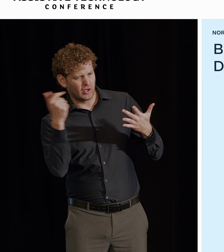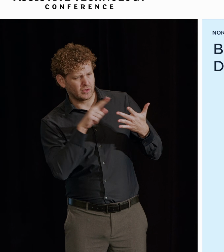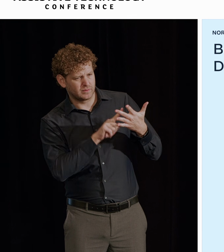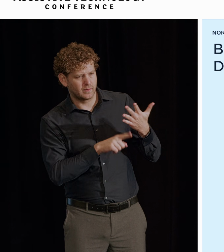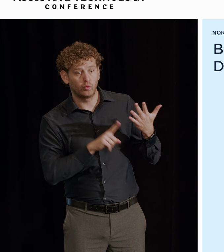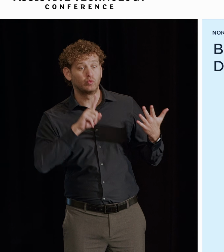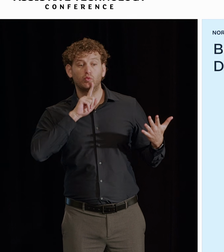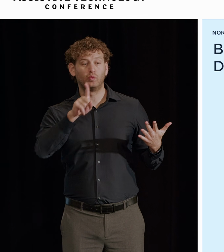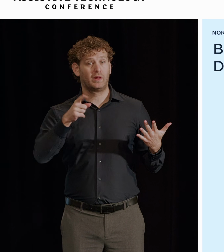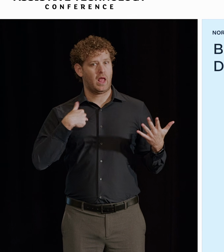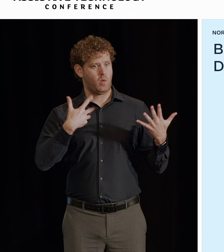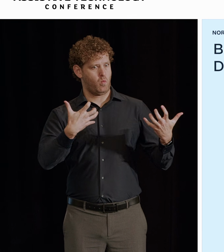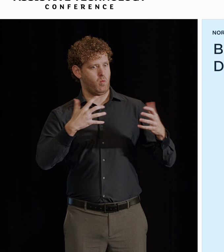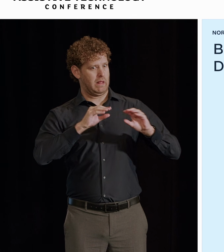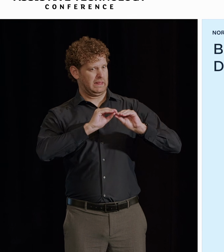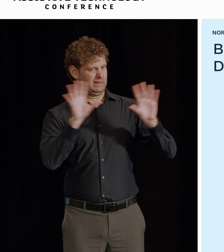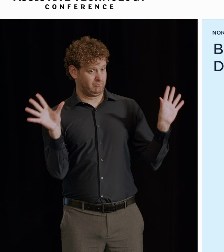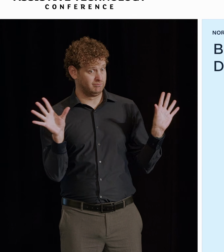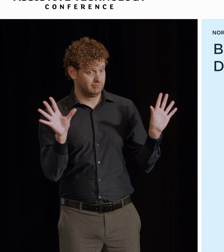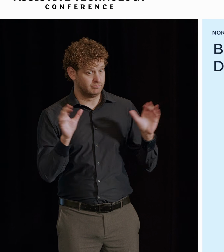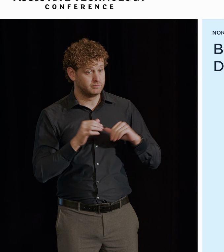It's been clear the benefits to the blind and low vision community,